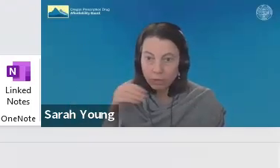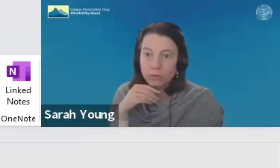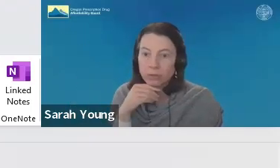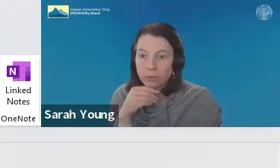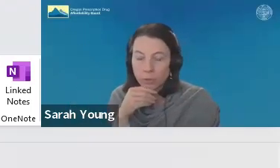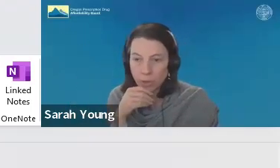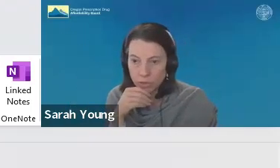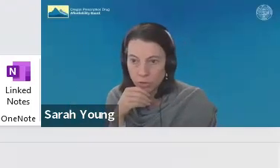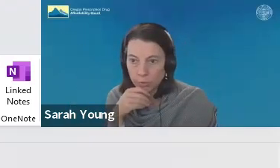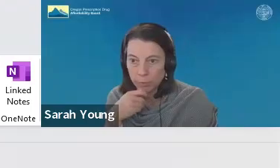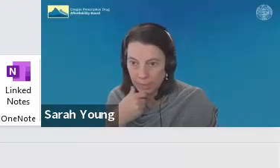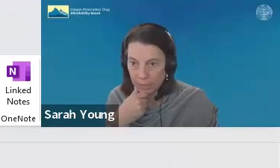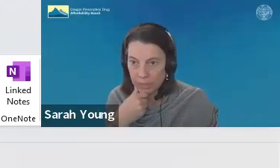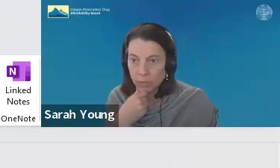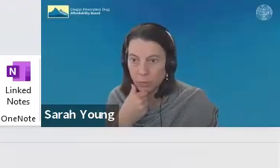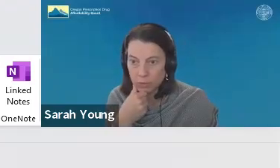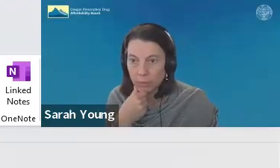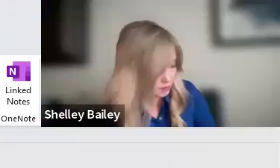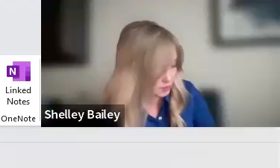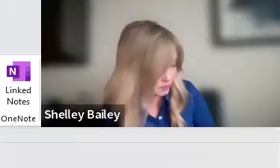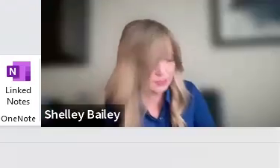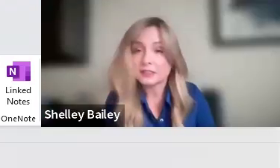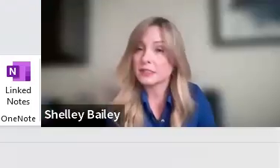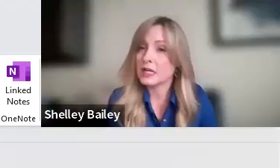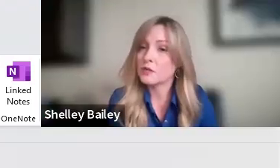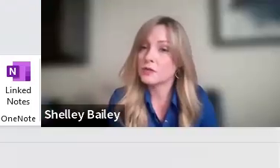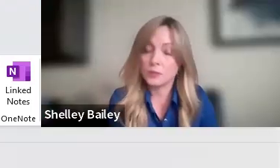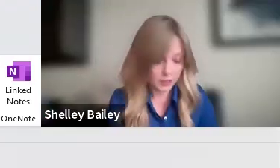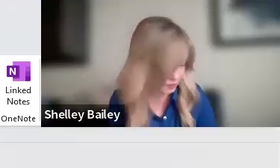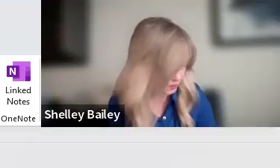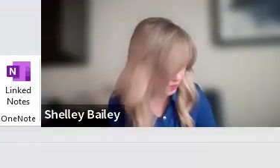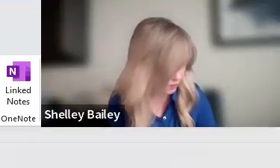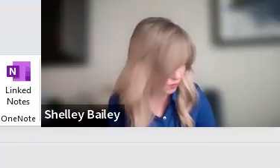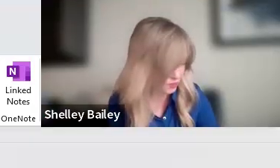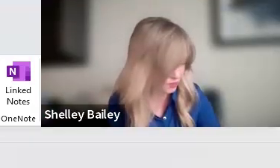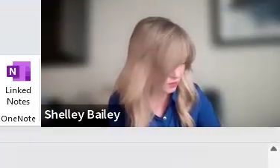smaller or larger plans. Oh yeah. No, I mean I think that's helpful, but I think my request